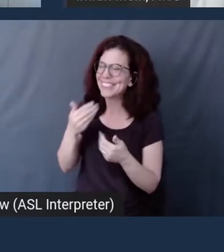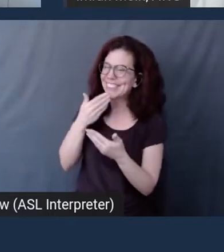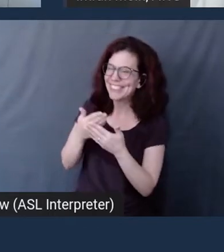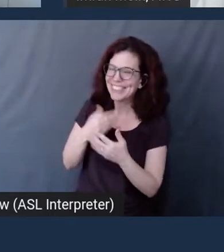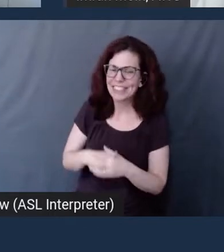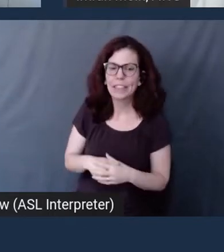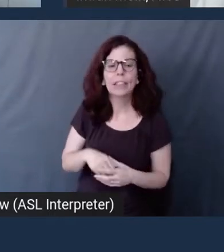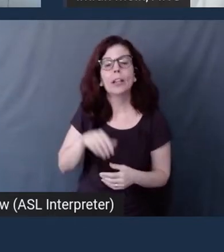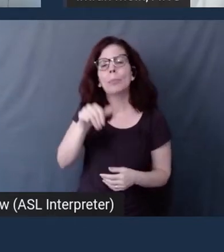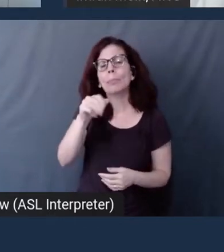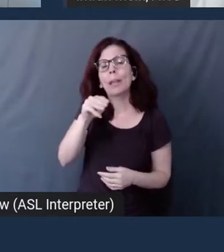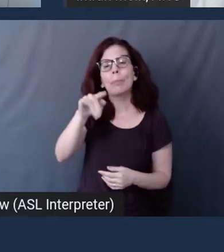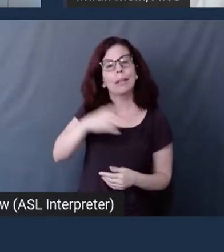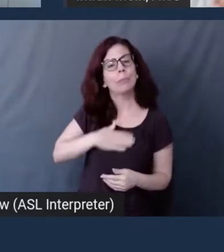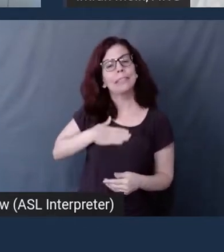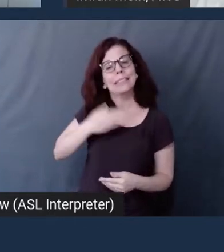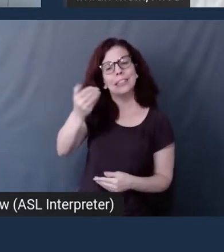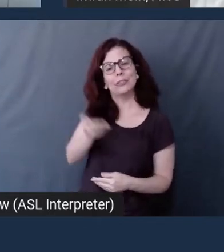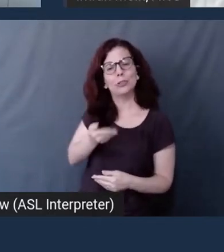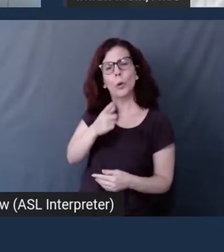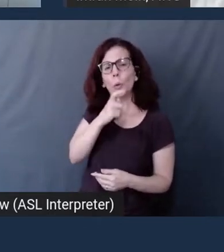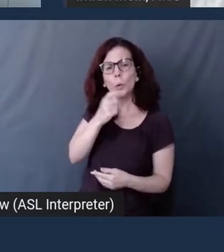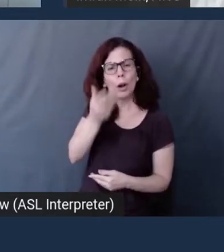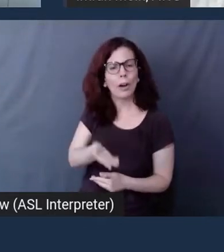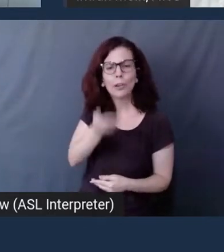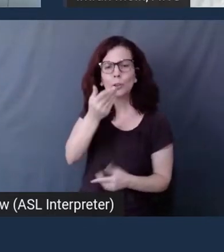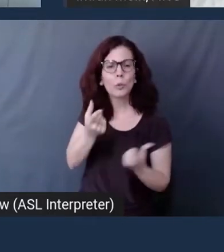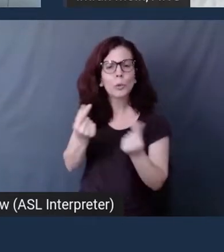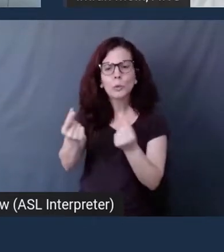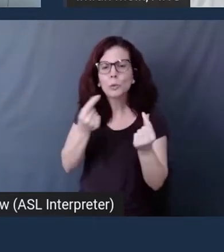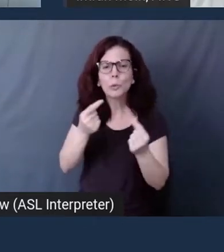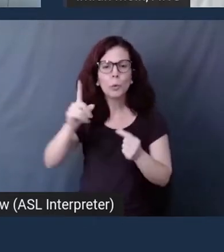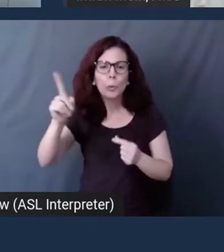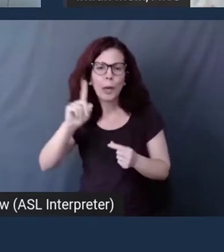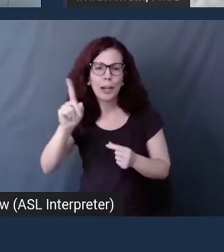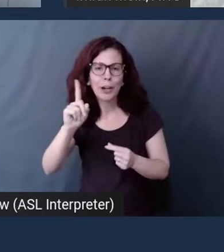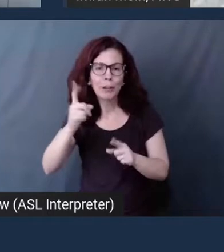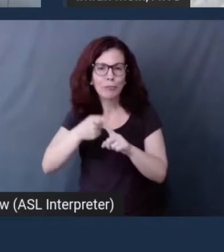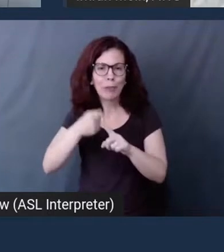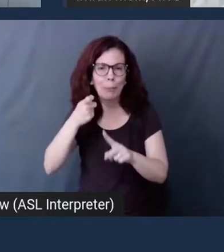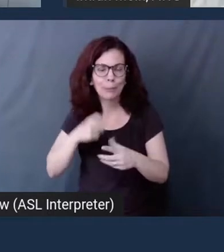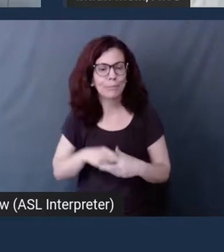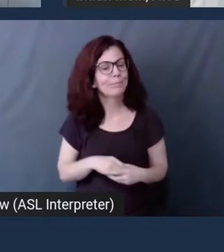Amit, please introduce yourself. Tell us who you are, what do you do, and where you're joining us from. Thank you.